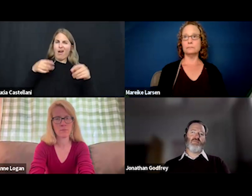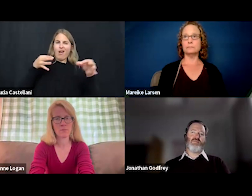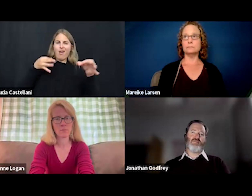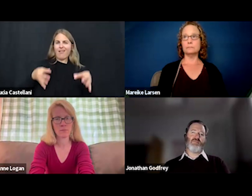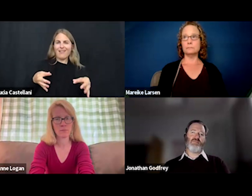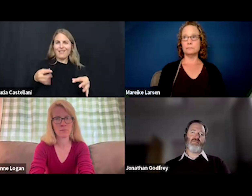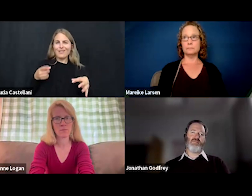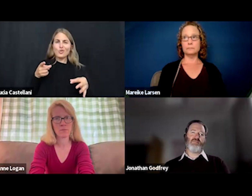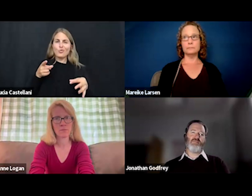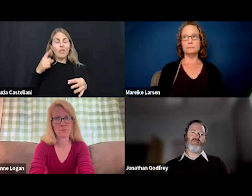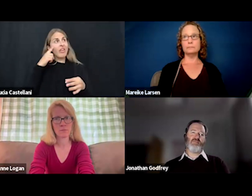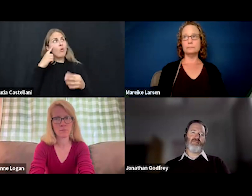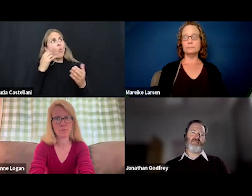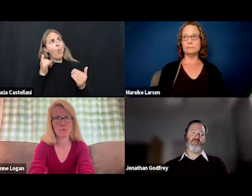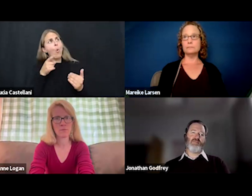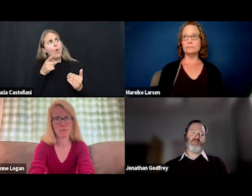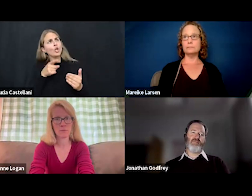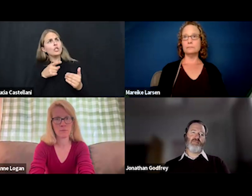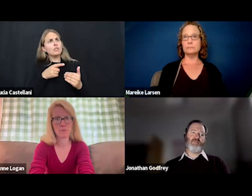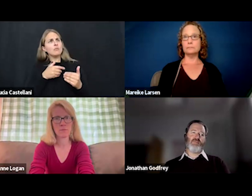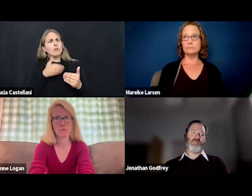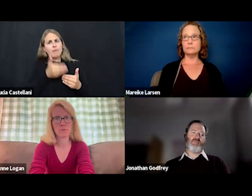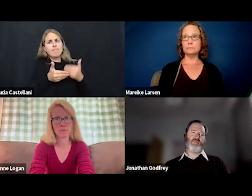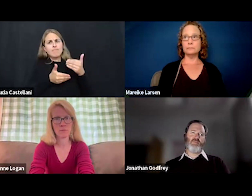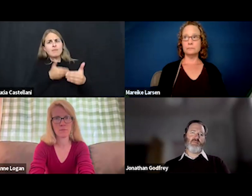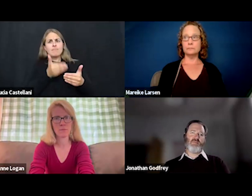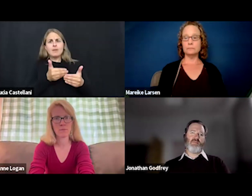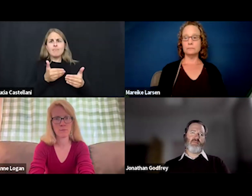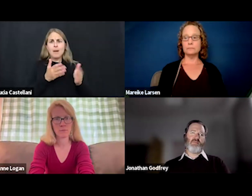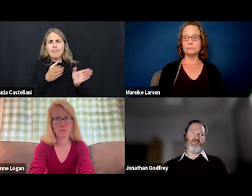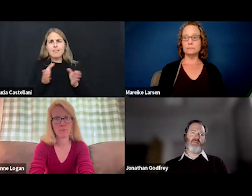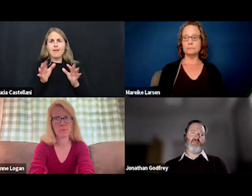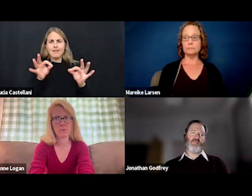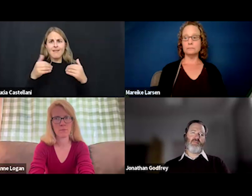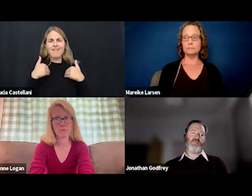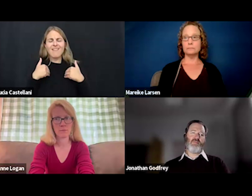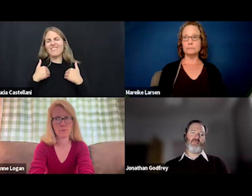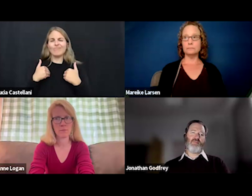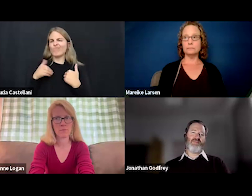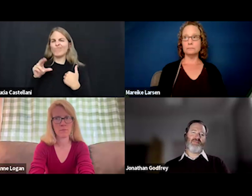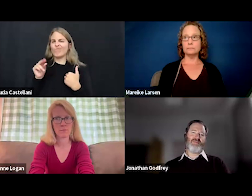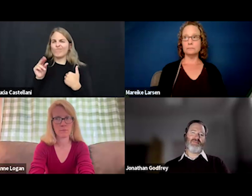to-- it may not be as structured as you all hope for it to be to begin with.